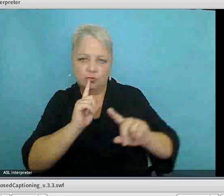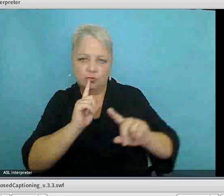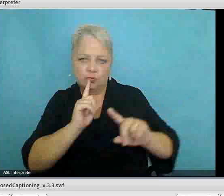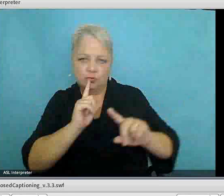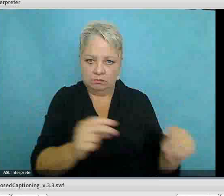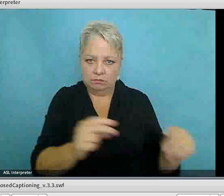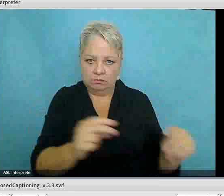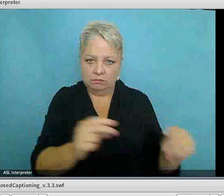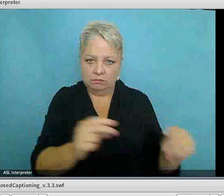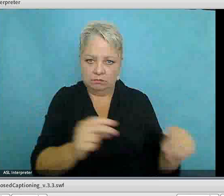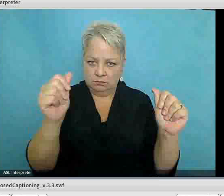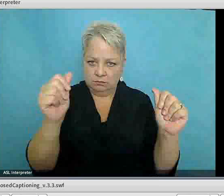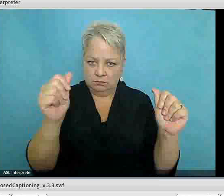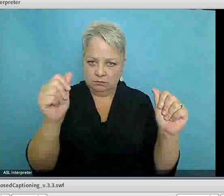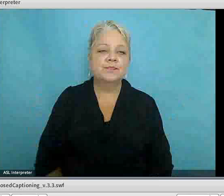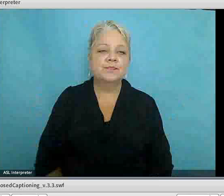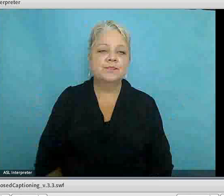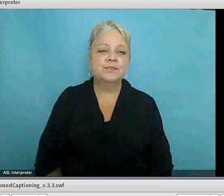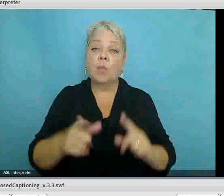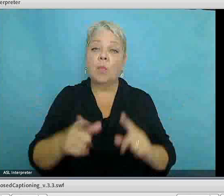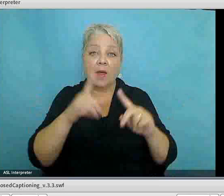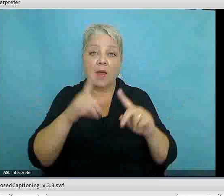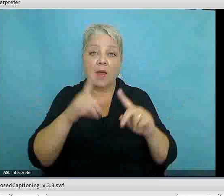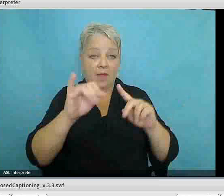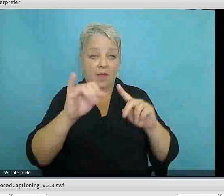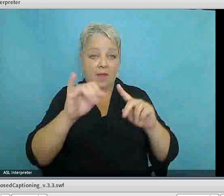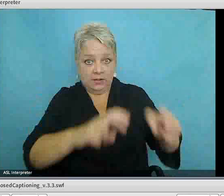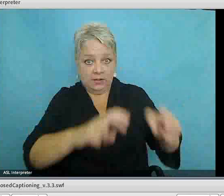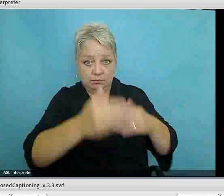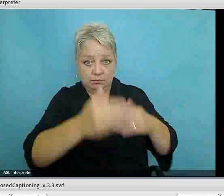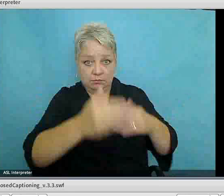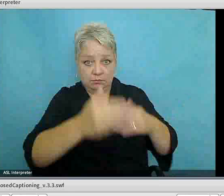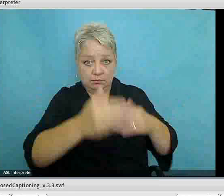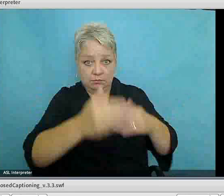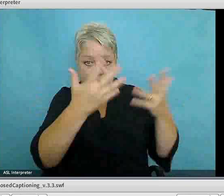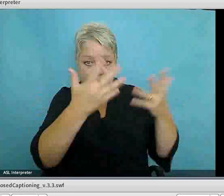Once assessment is completed, a care planning process begins.